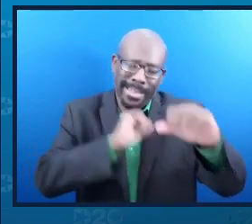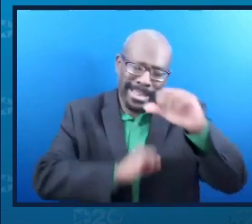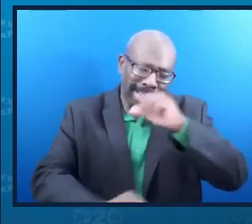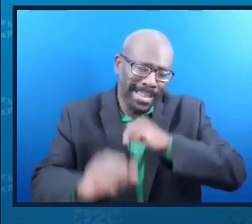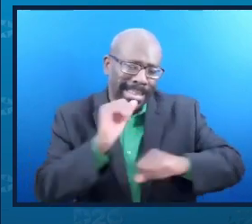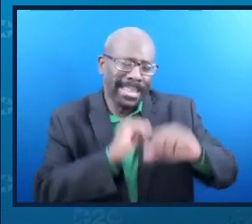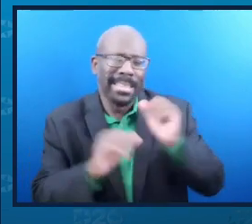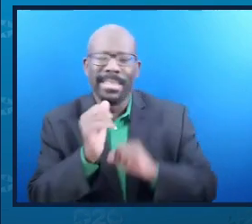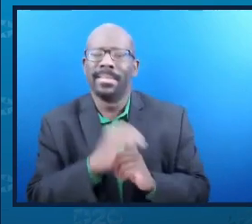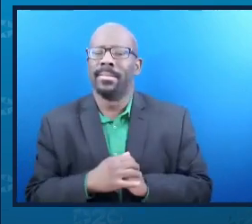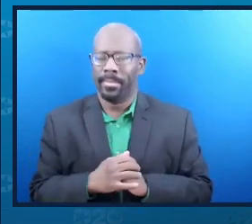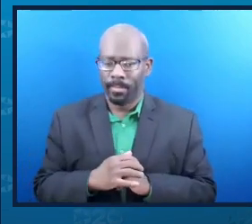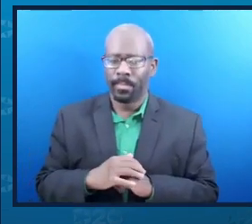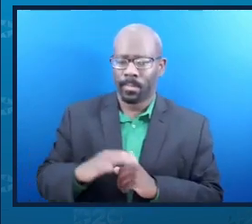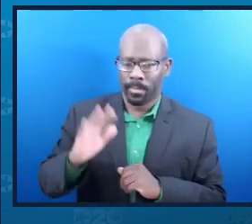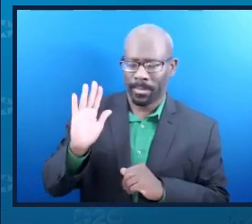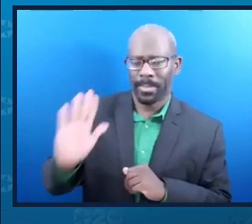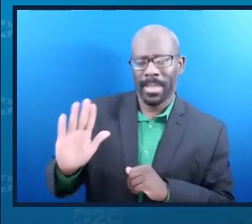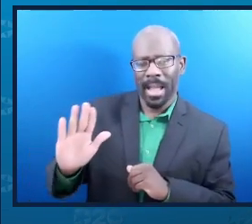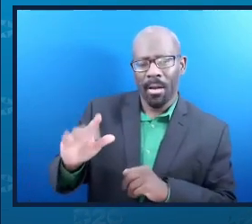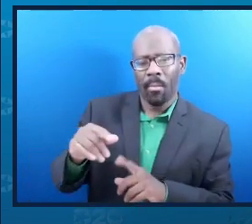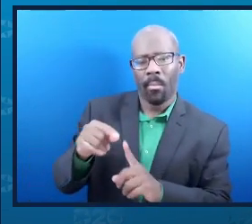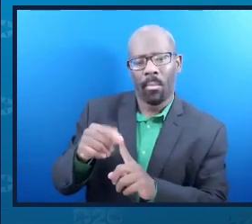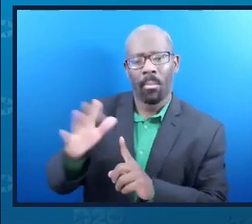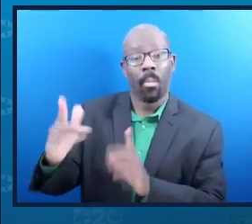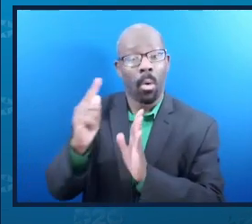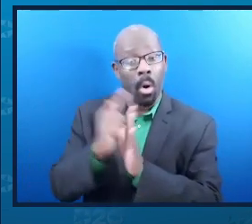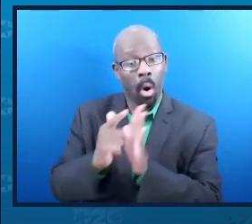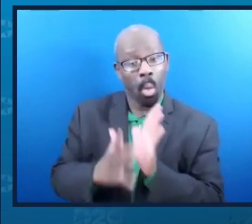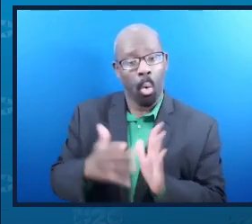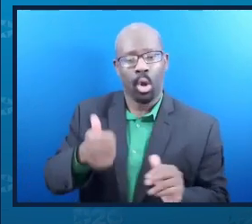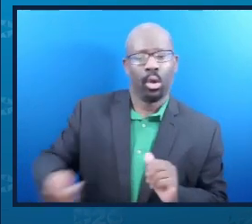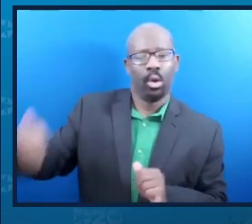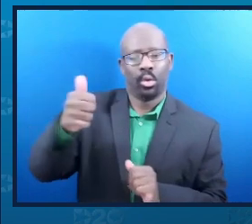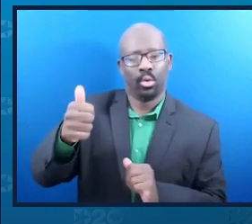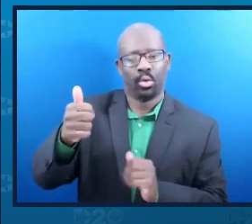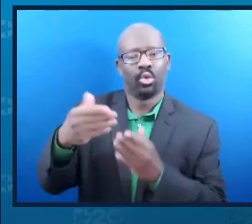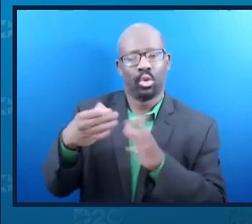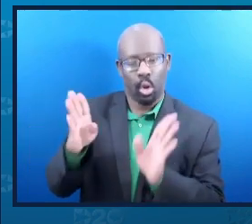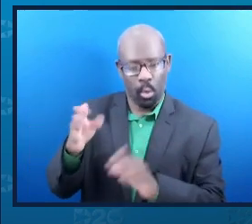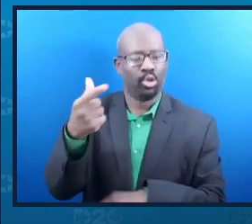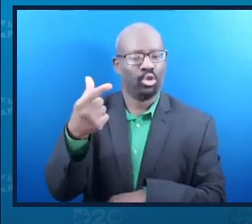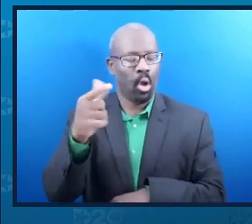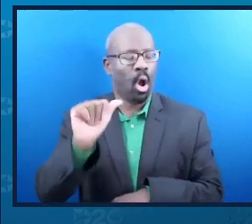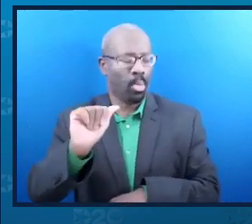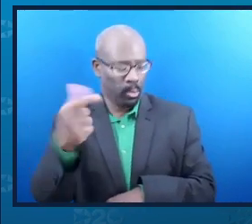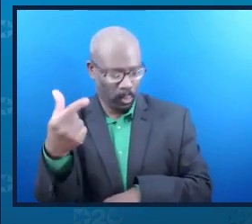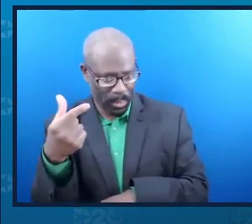THEM ALL.